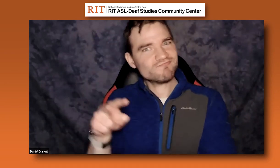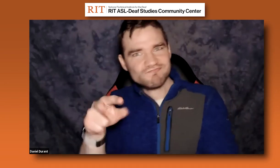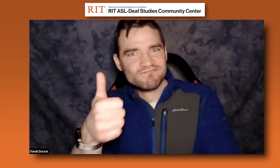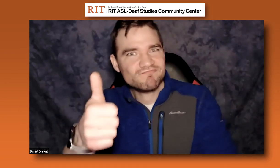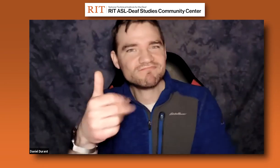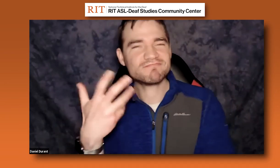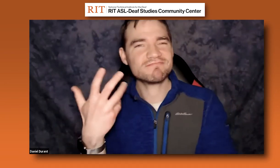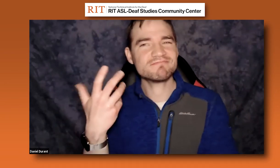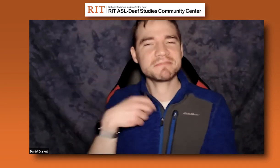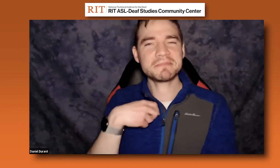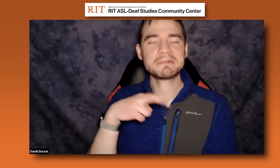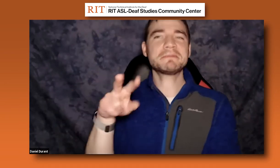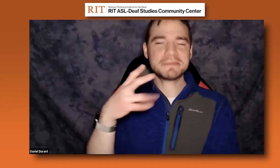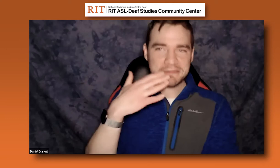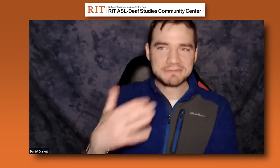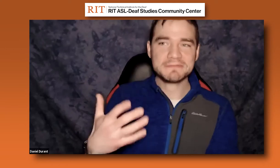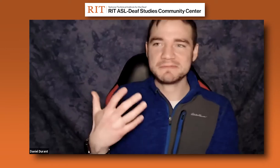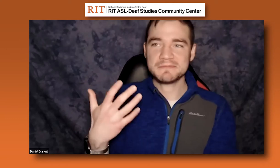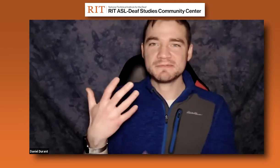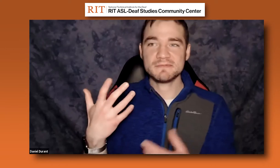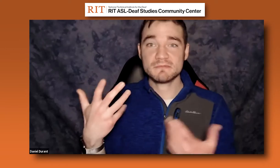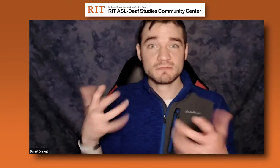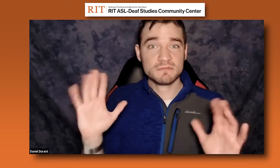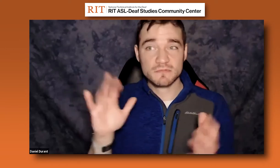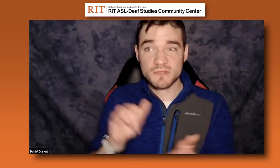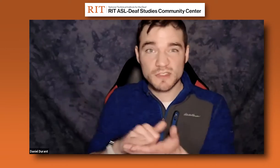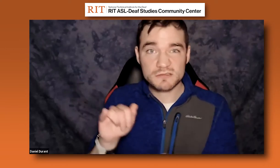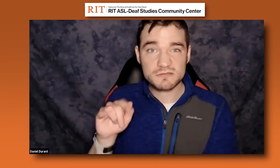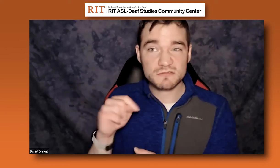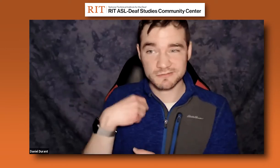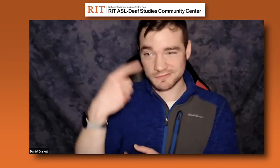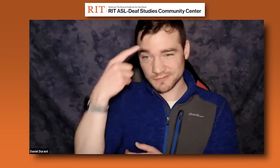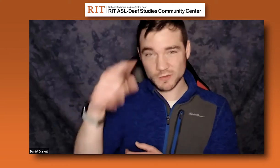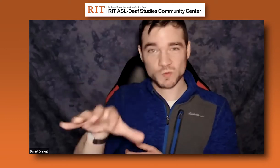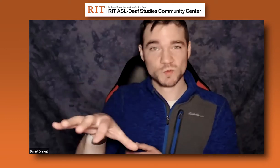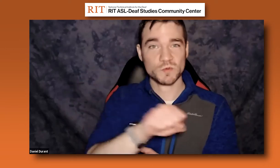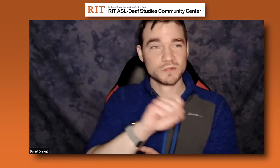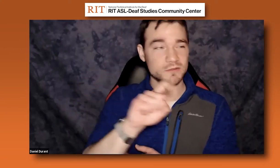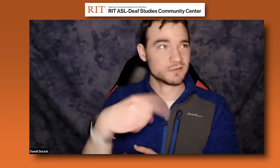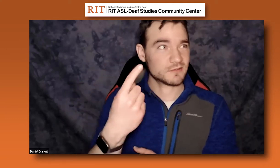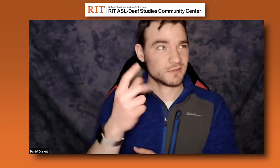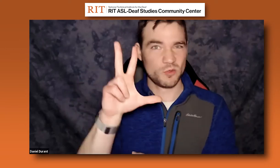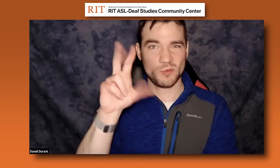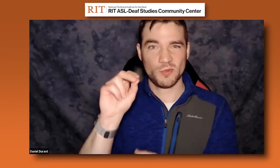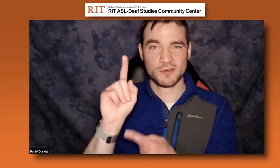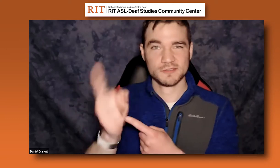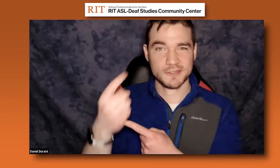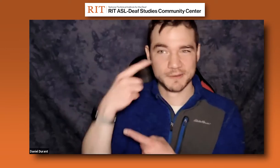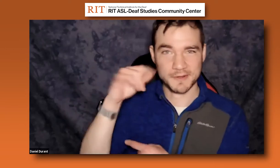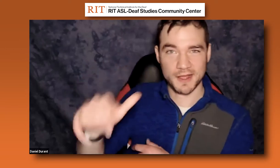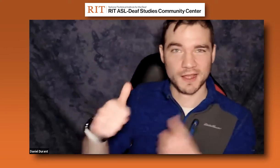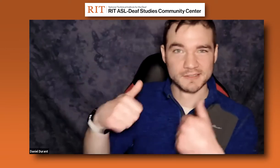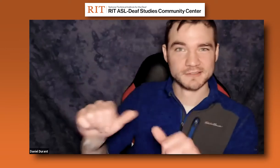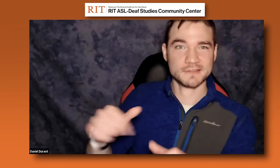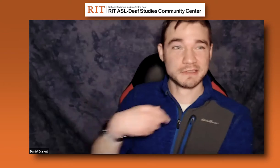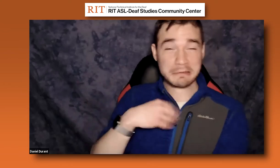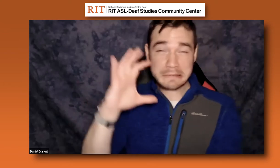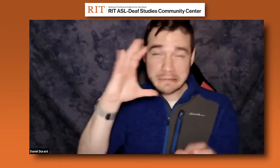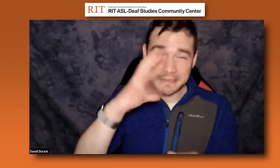to enjoy my work, so I said thank you, and that's it. And they said, you know, it was maybe 30 seconds' audition.